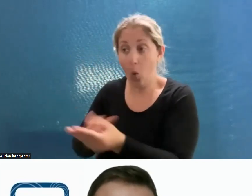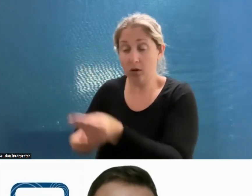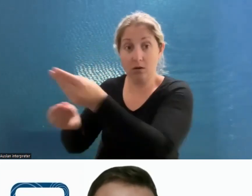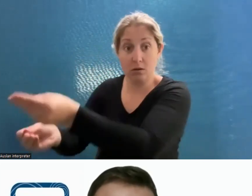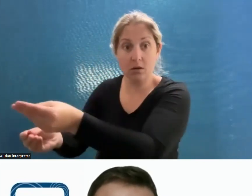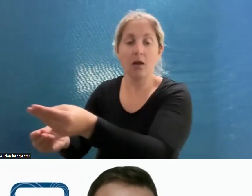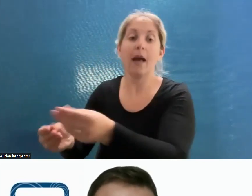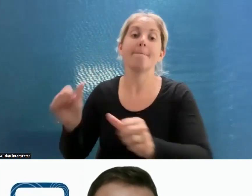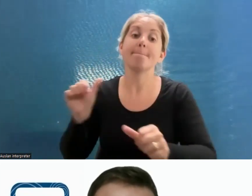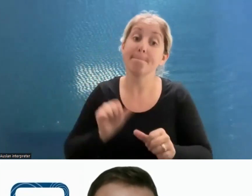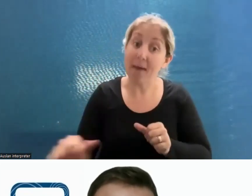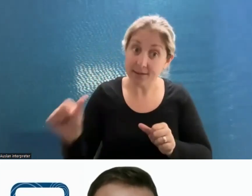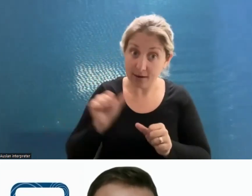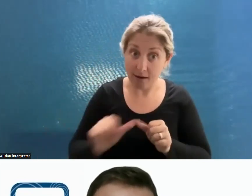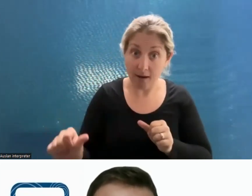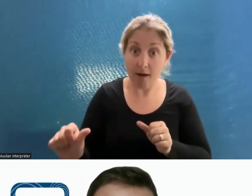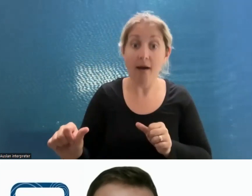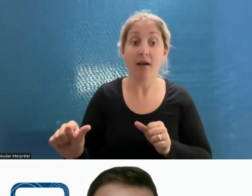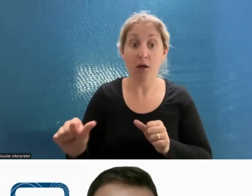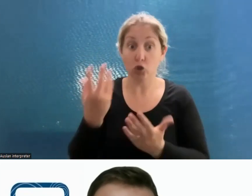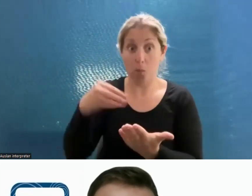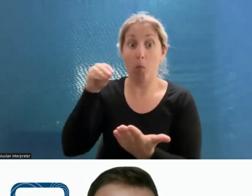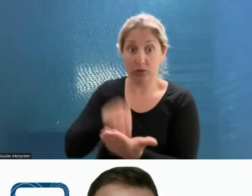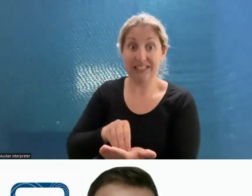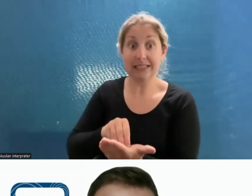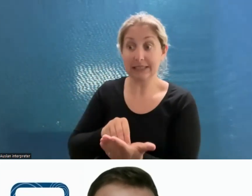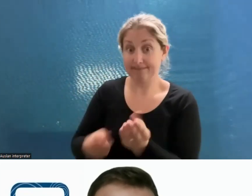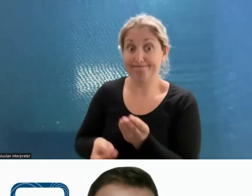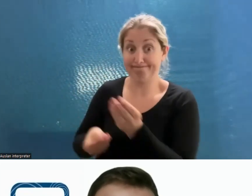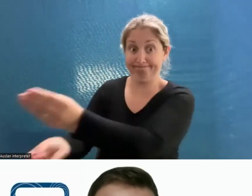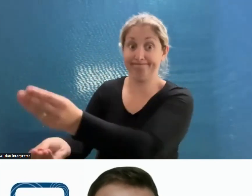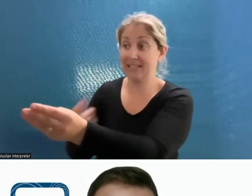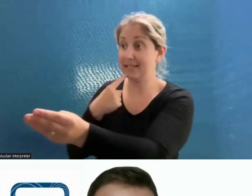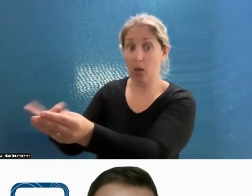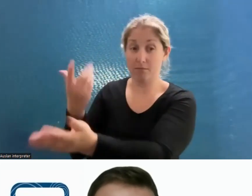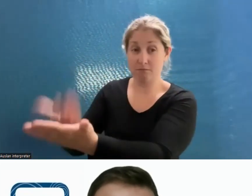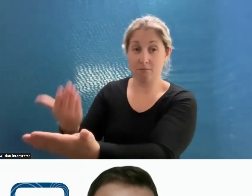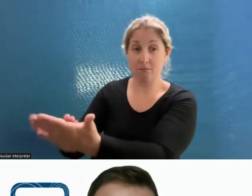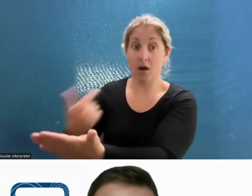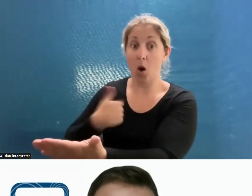best interests, I would think, to put that directly in front of them, and to very explicitly